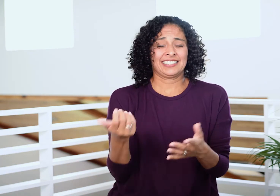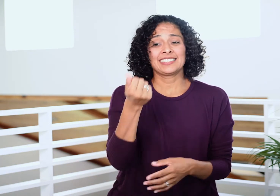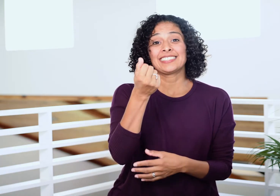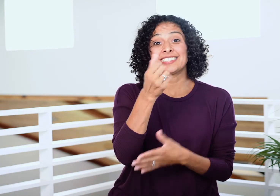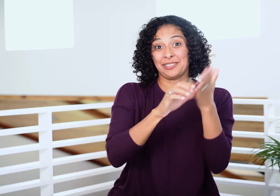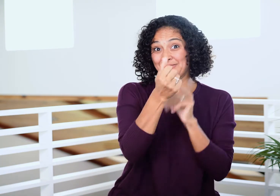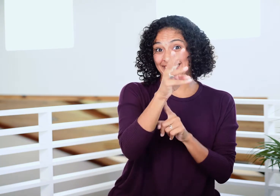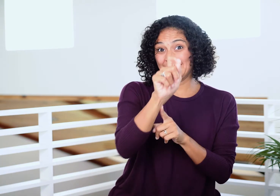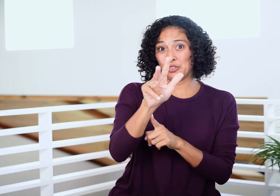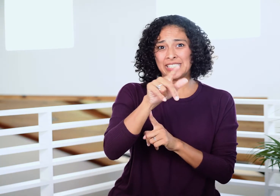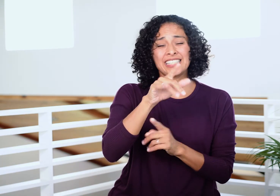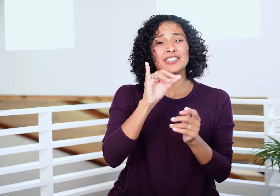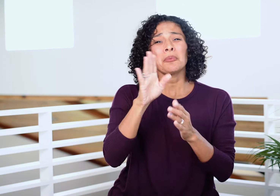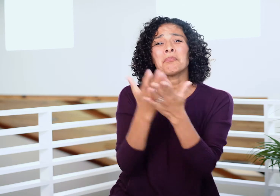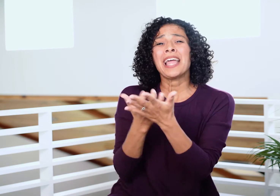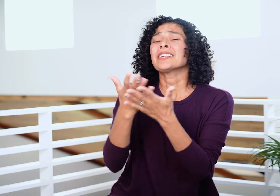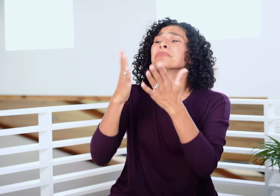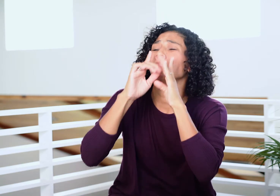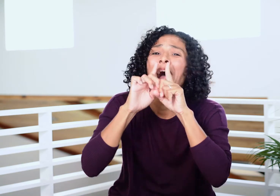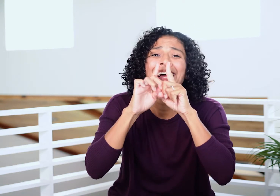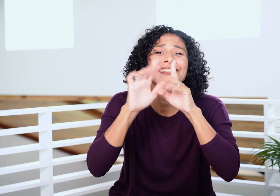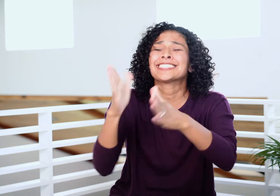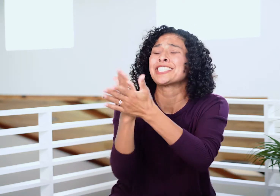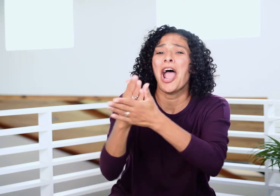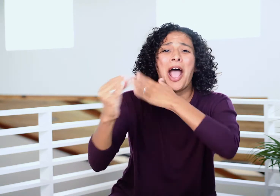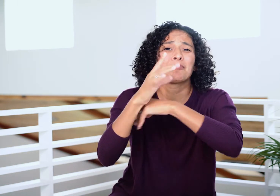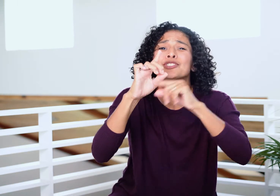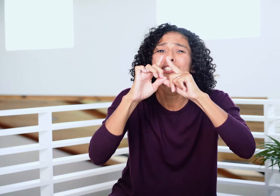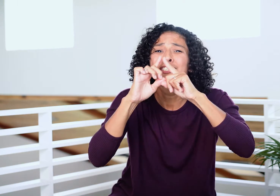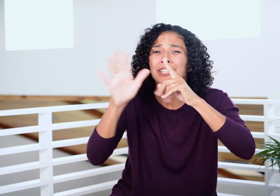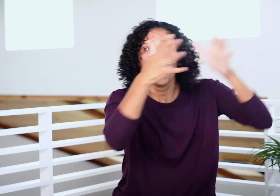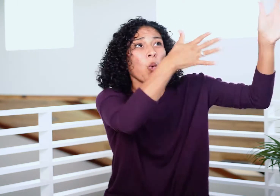In 16:3, he even begs them to be silent and to stop advising him.